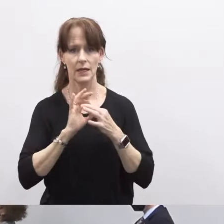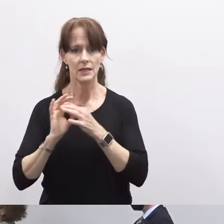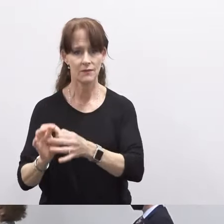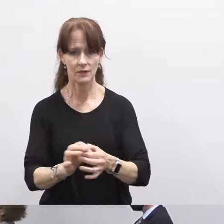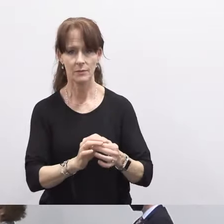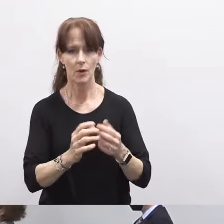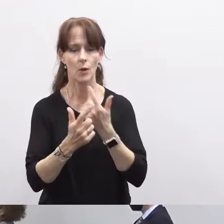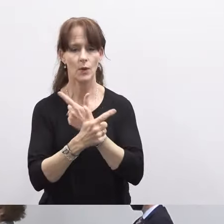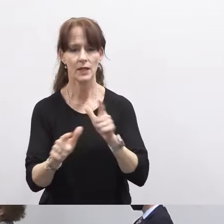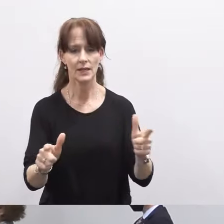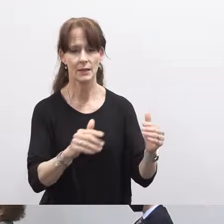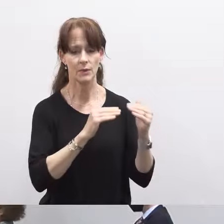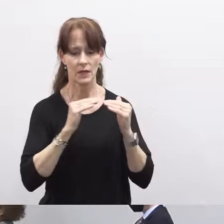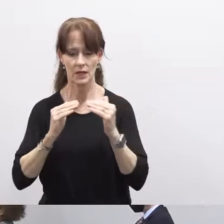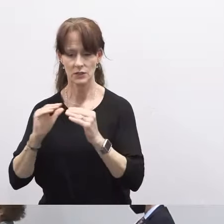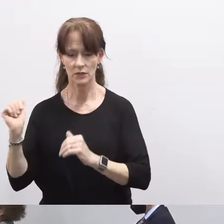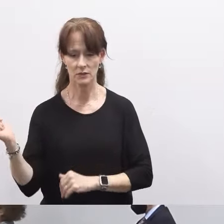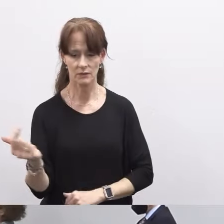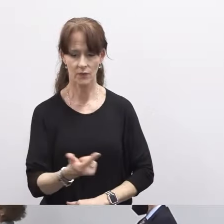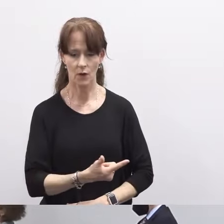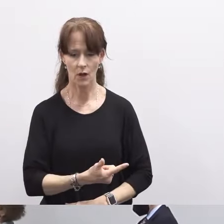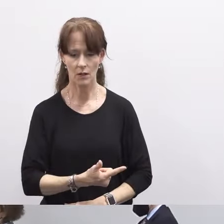indivisible, with liberty and justice for all.